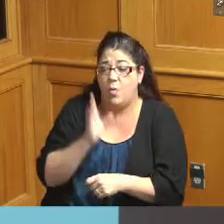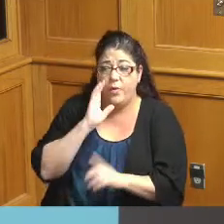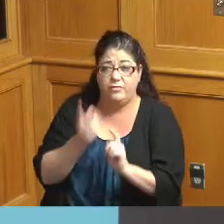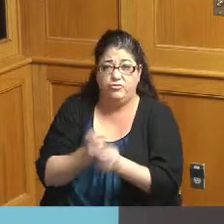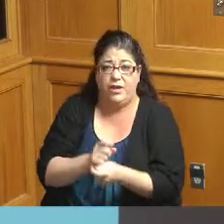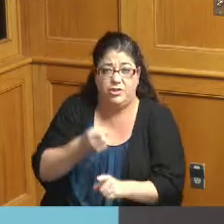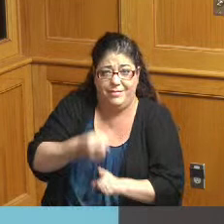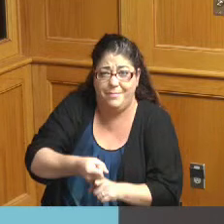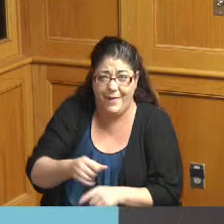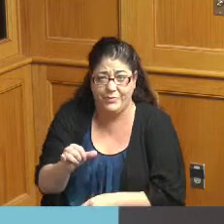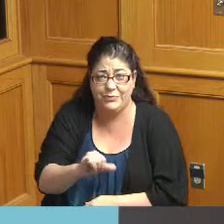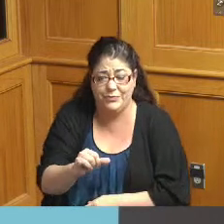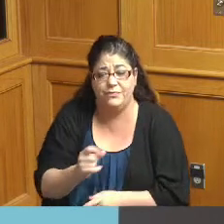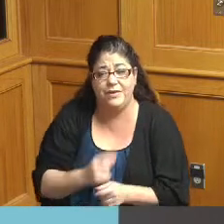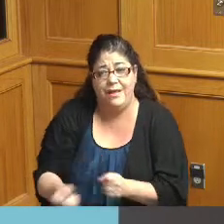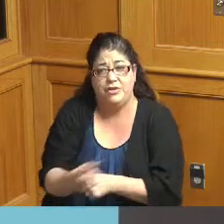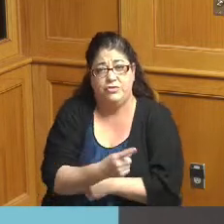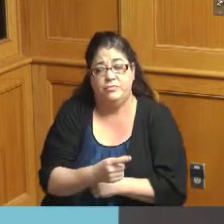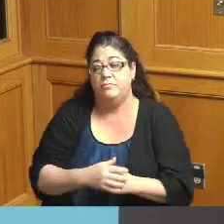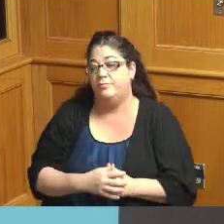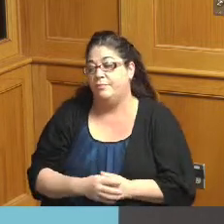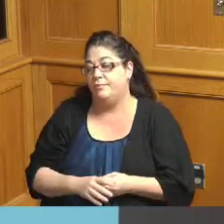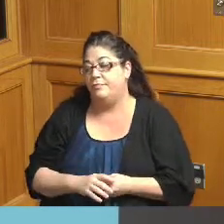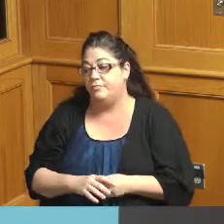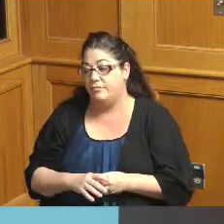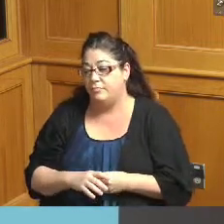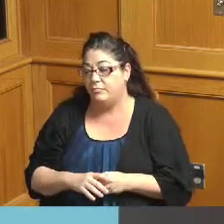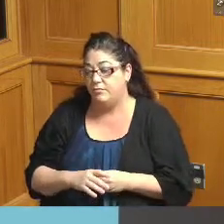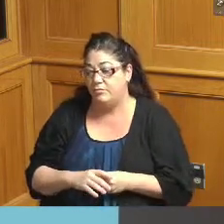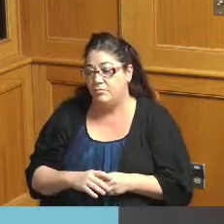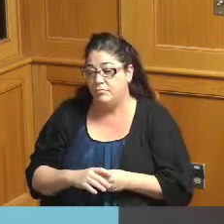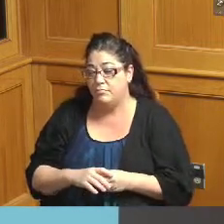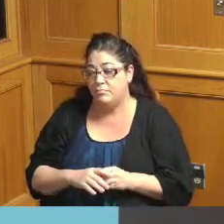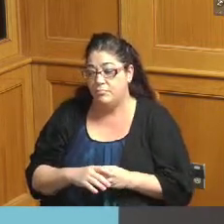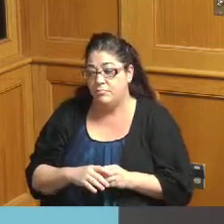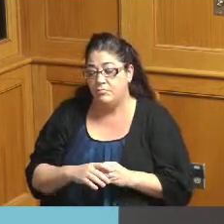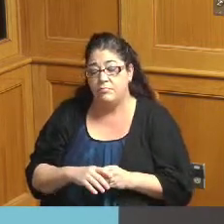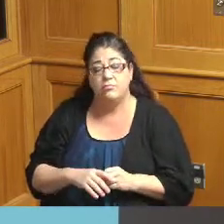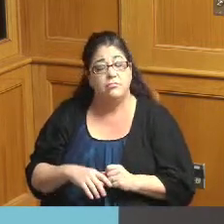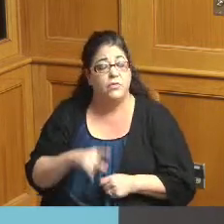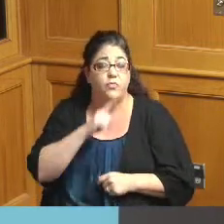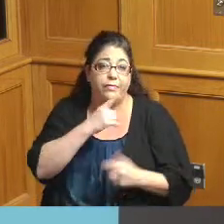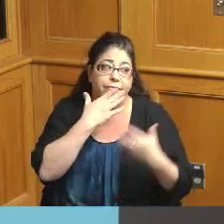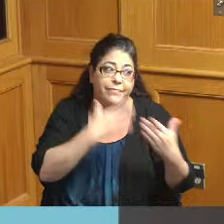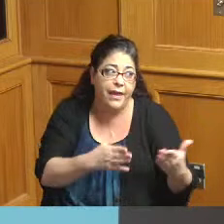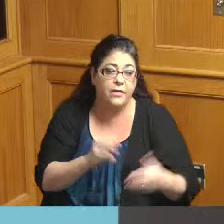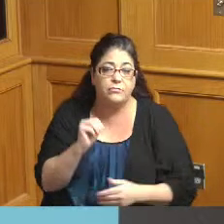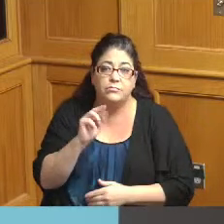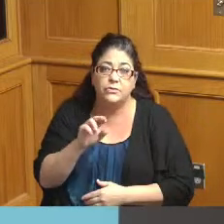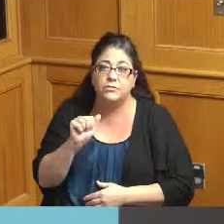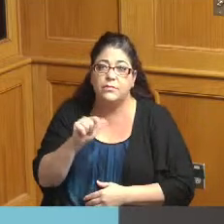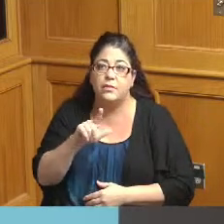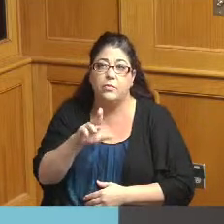of that the other thing we're really grateful for Mr Ludo has been the willingness in Mr Bergen the